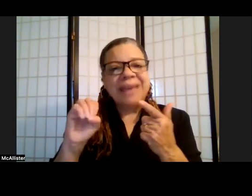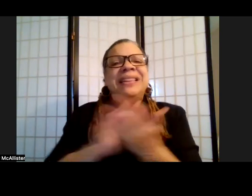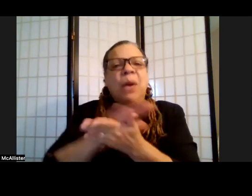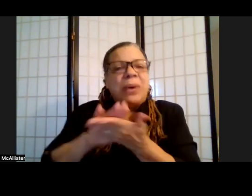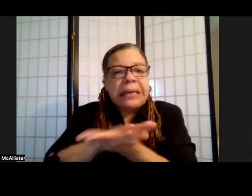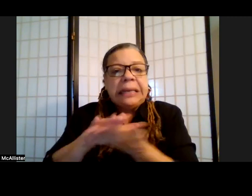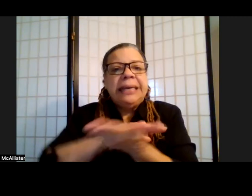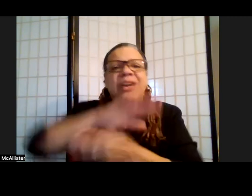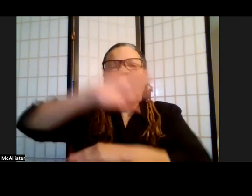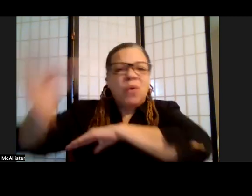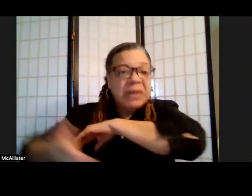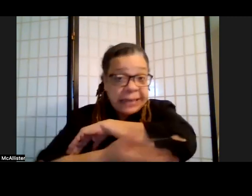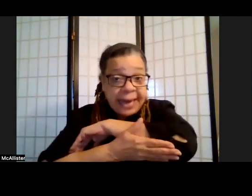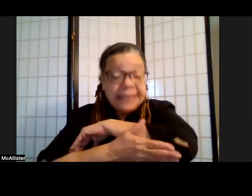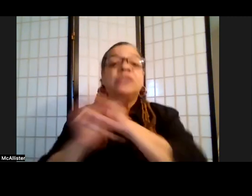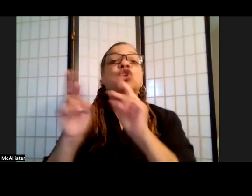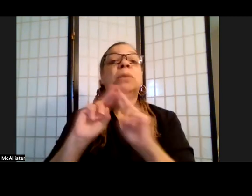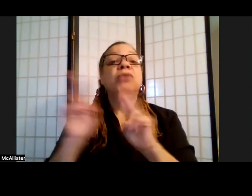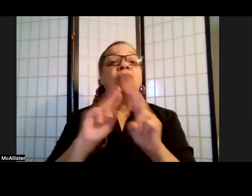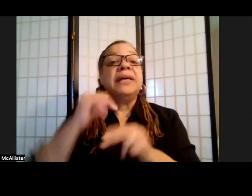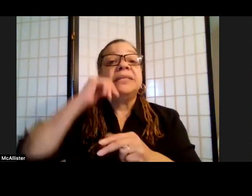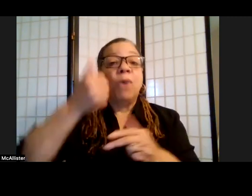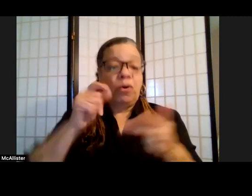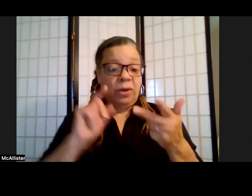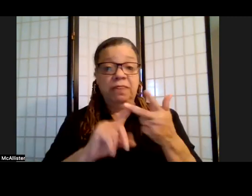so they would be ready for use the next day. His third recommendation was to